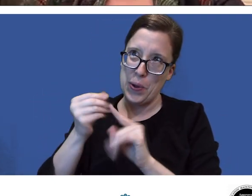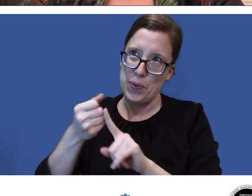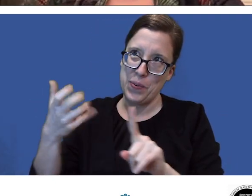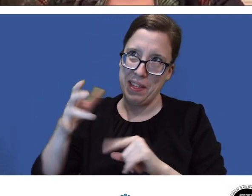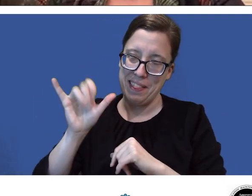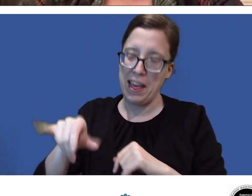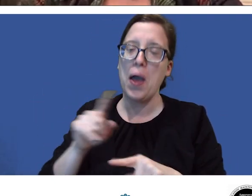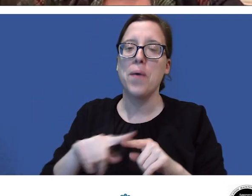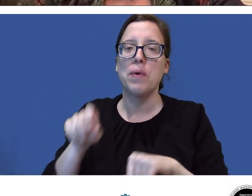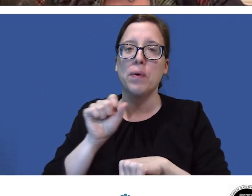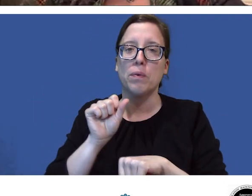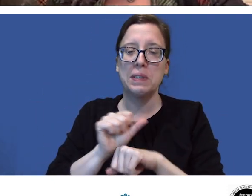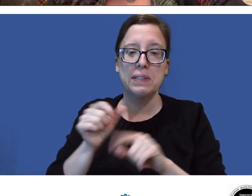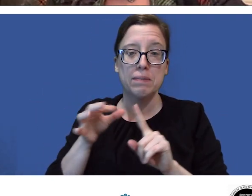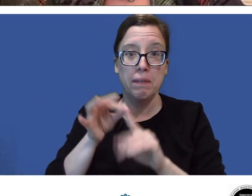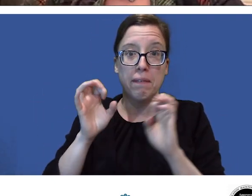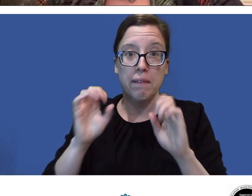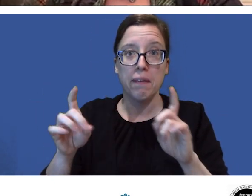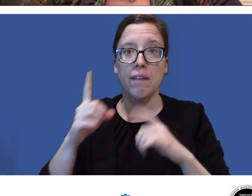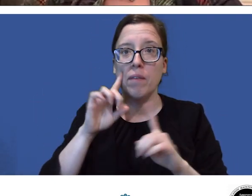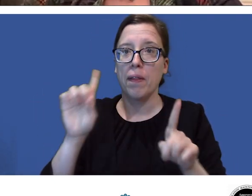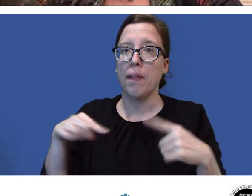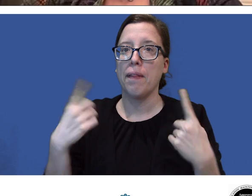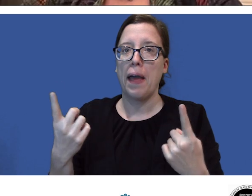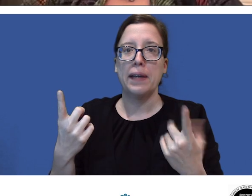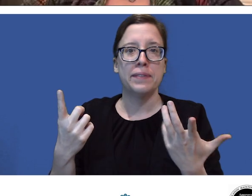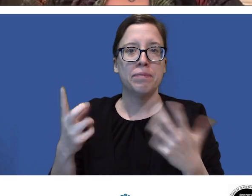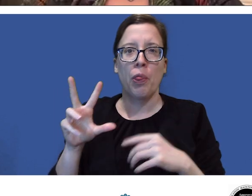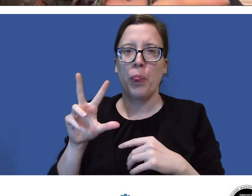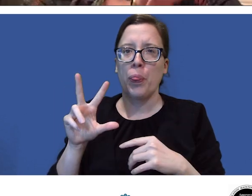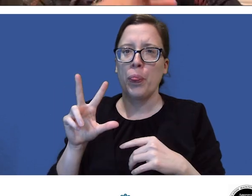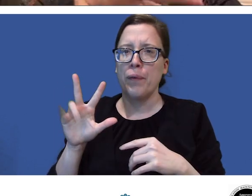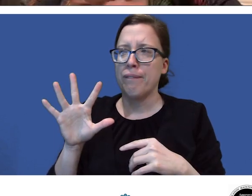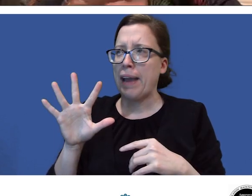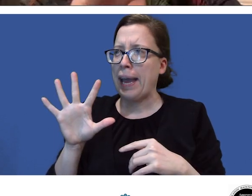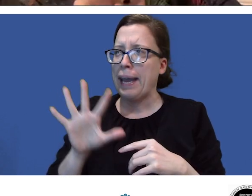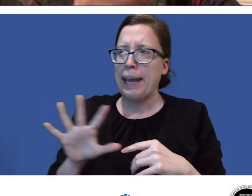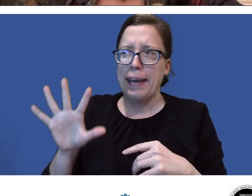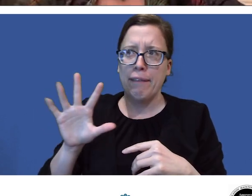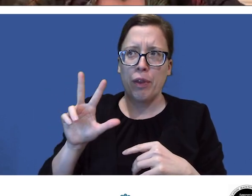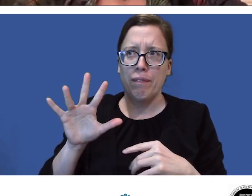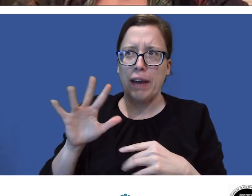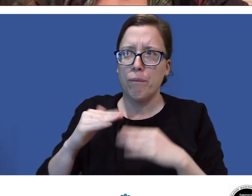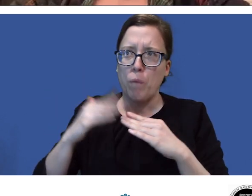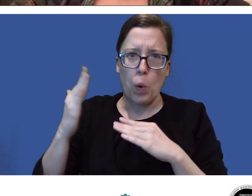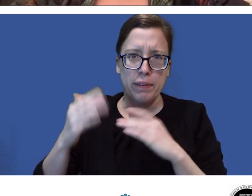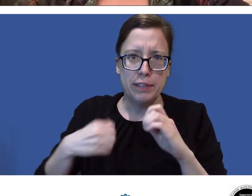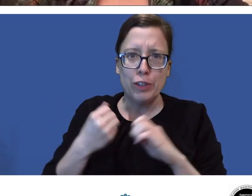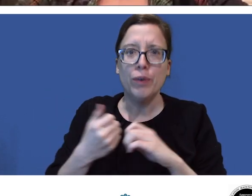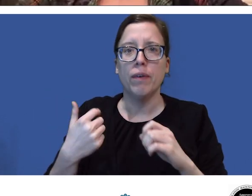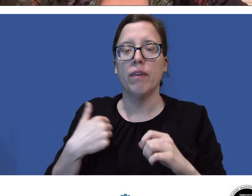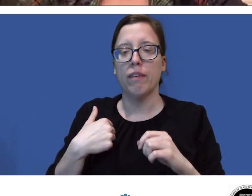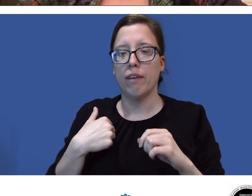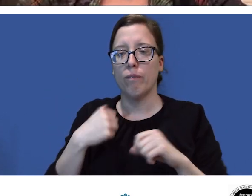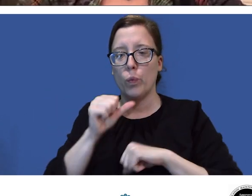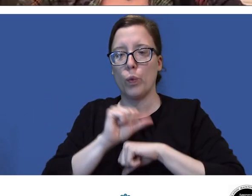Worked in special education and for the last 35-ish plus years I've worked